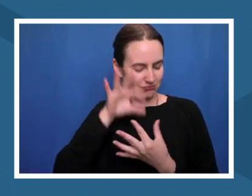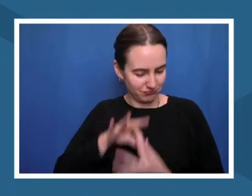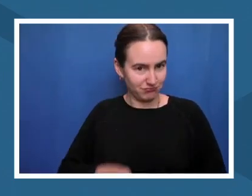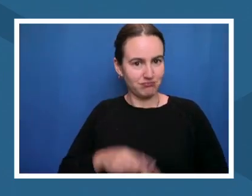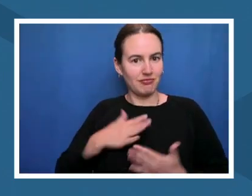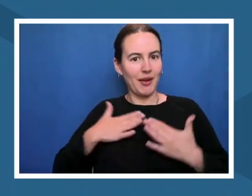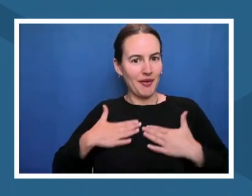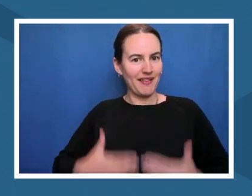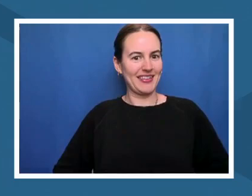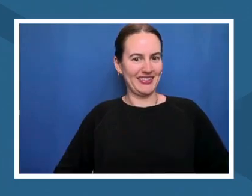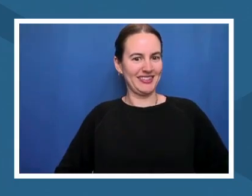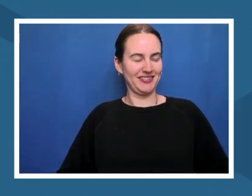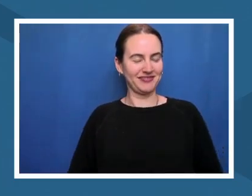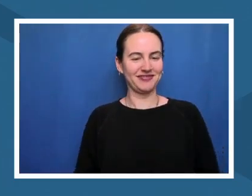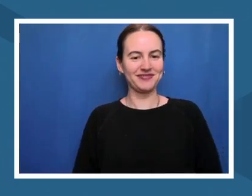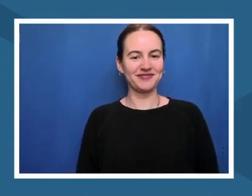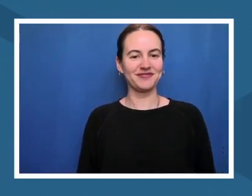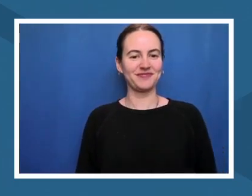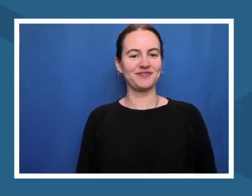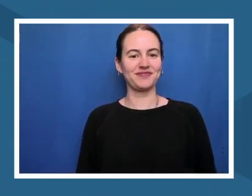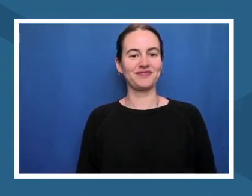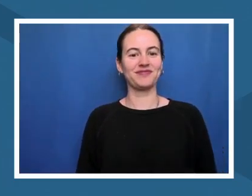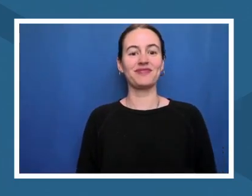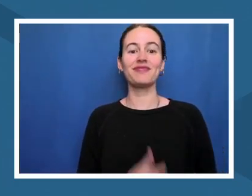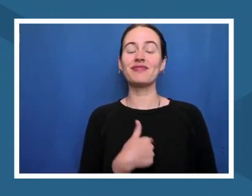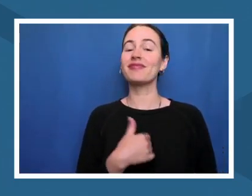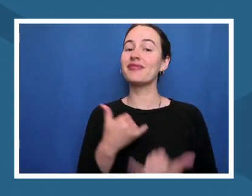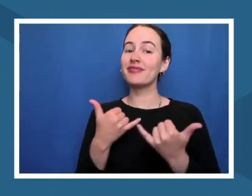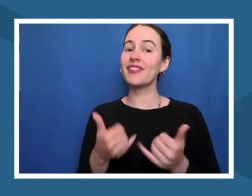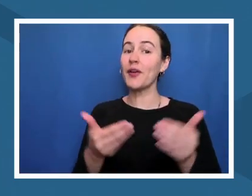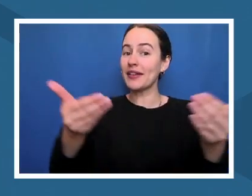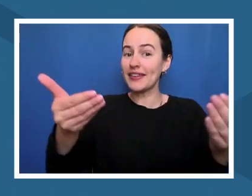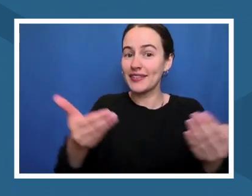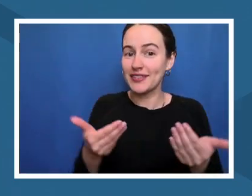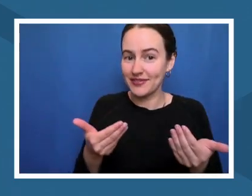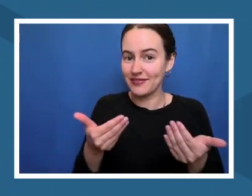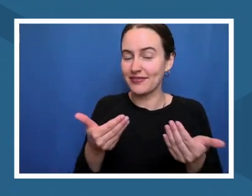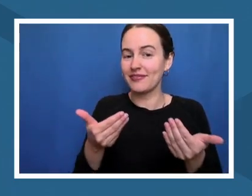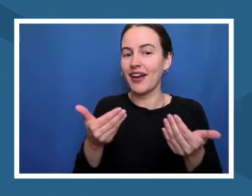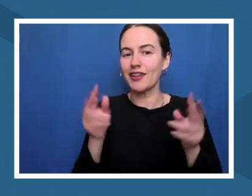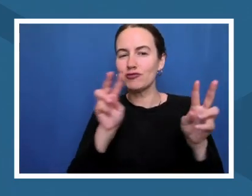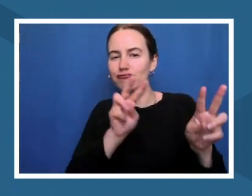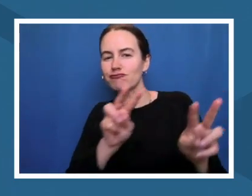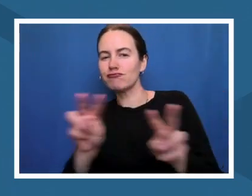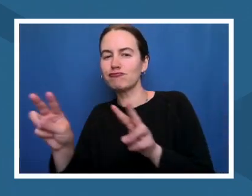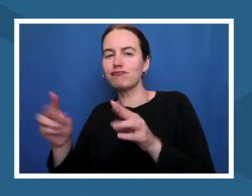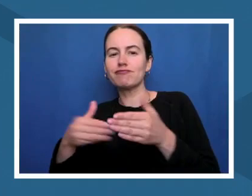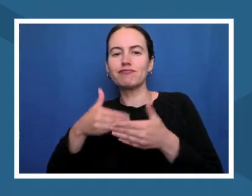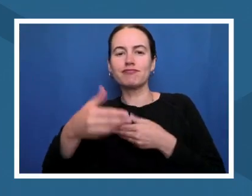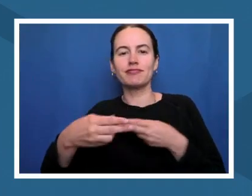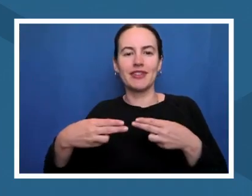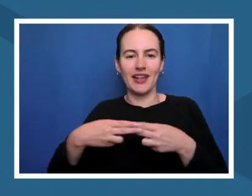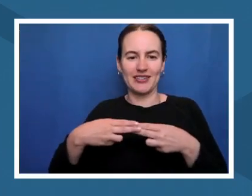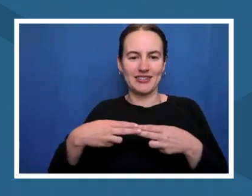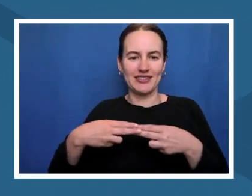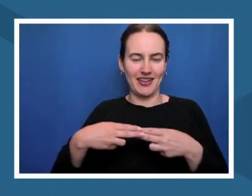um i am going to invite all of us to look at the next slide together and we're